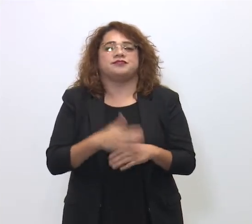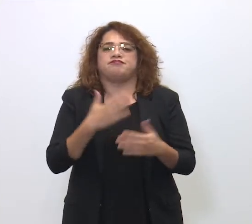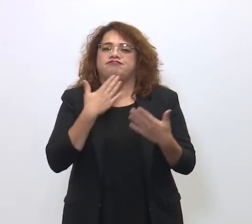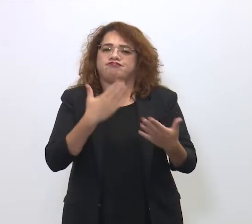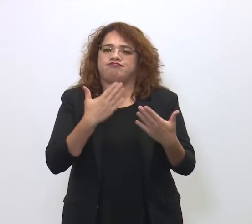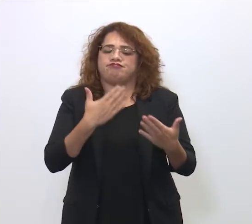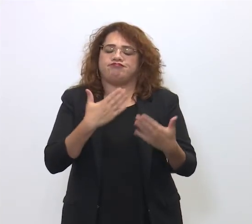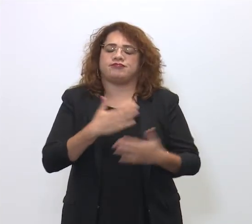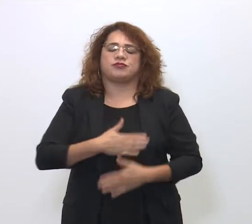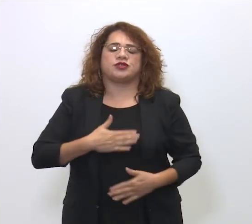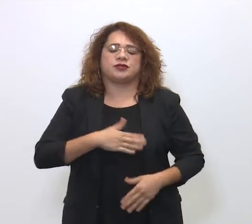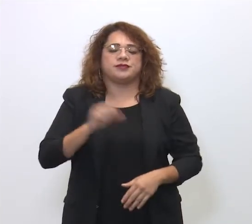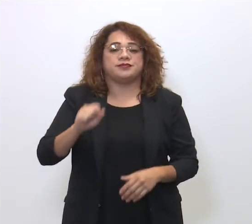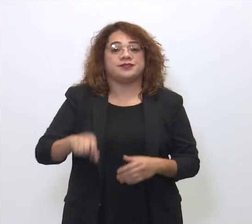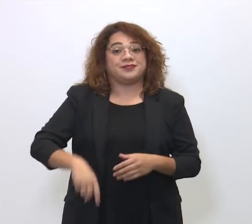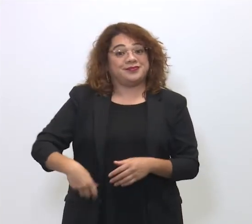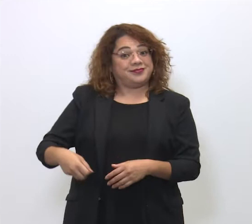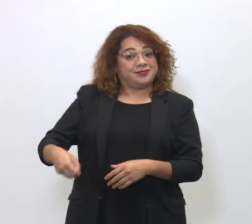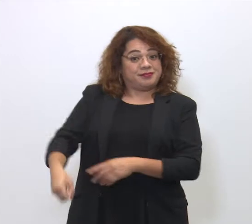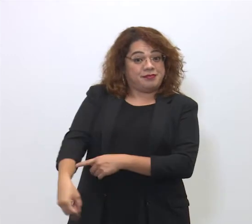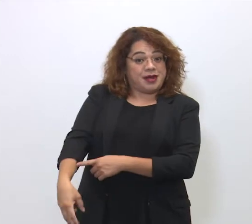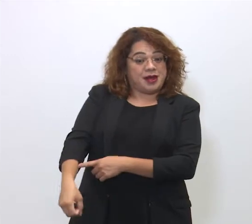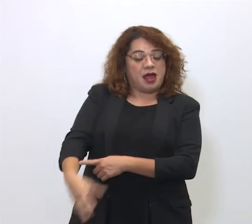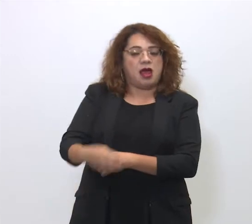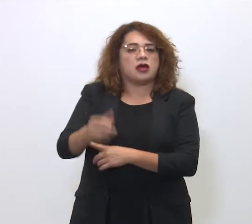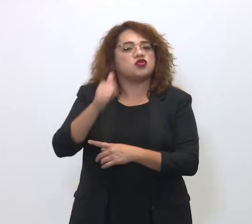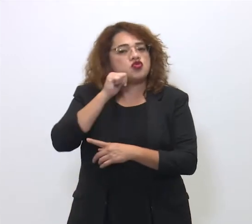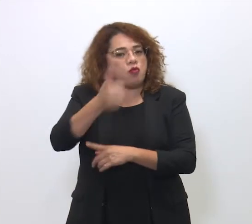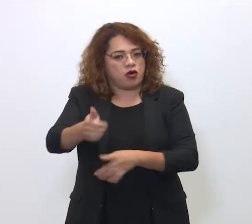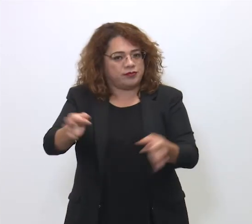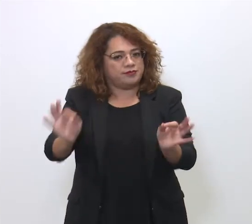or effectively tonight at midnight, we will be moving into the yellow tier